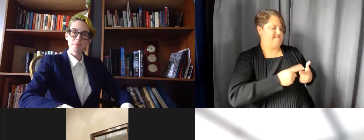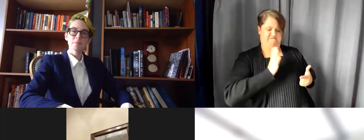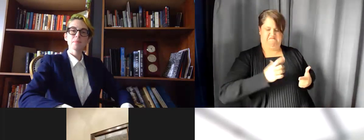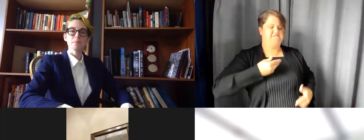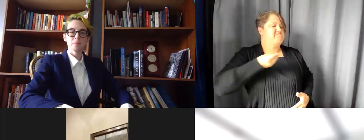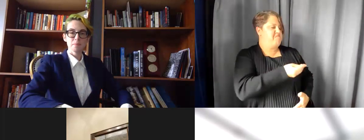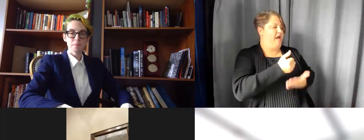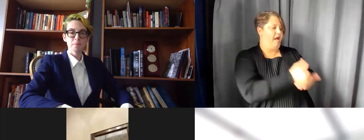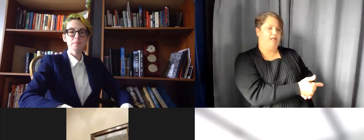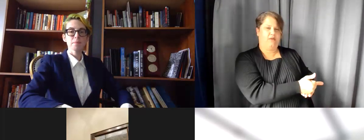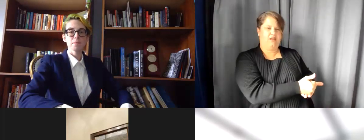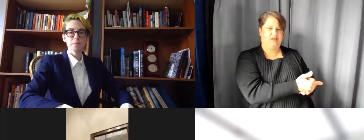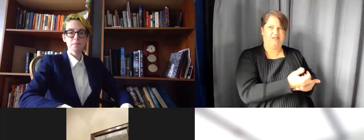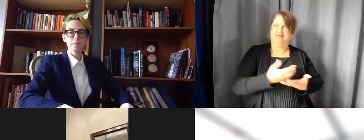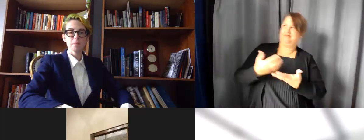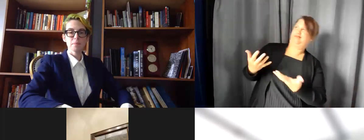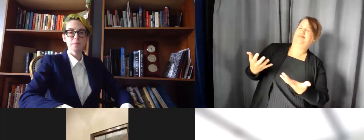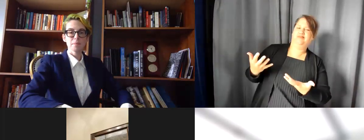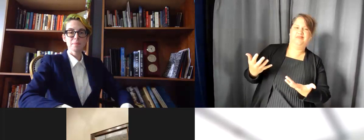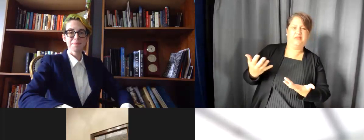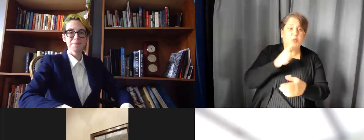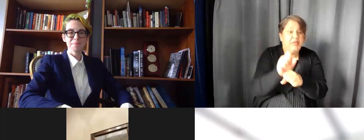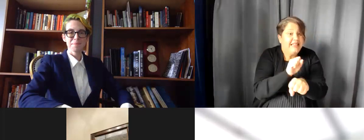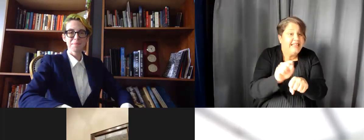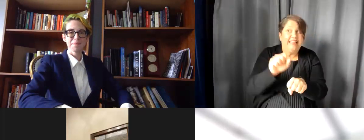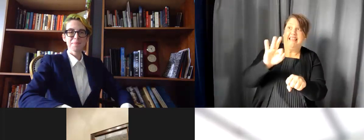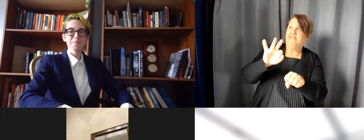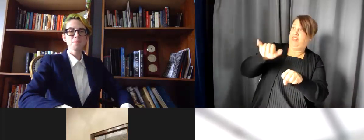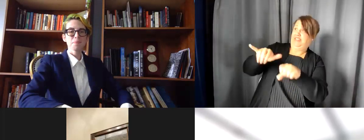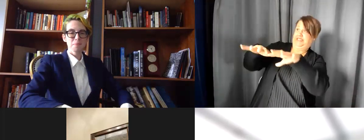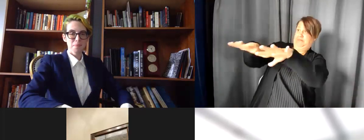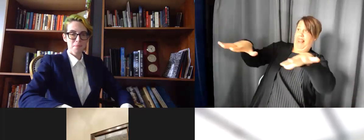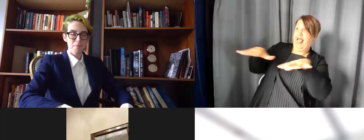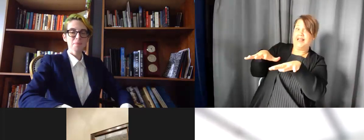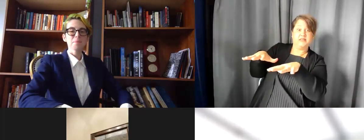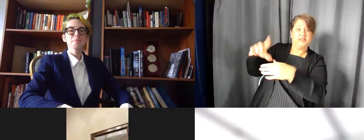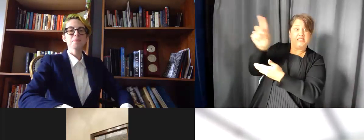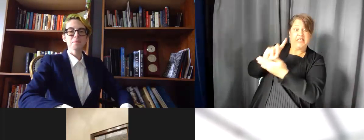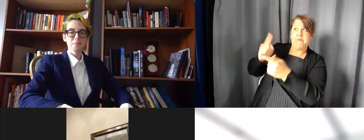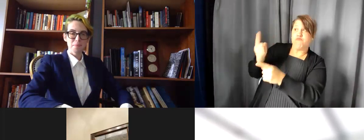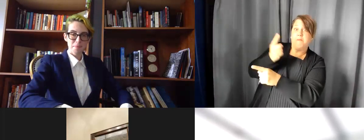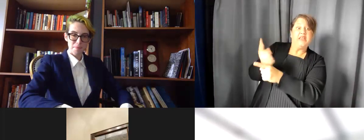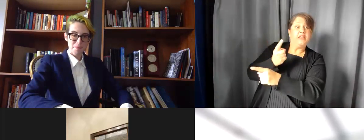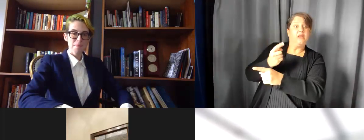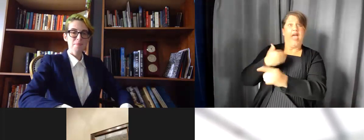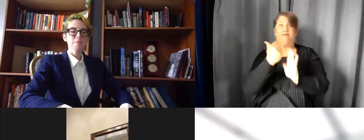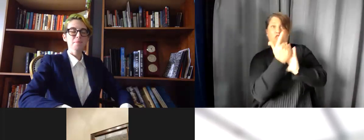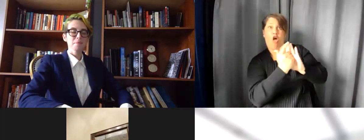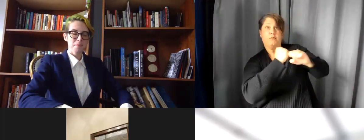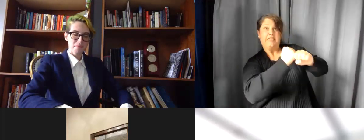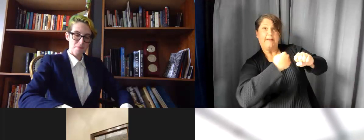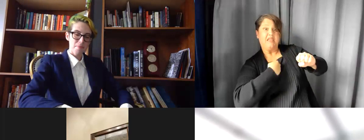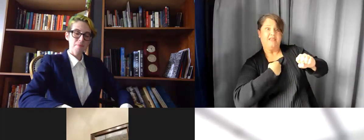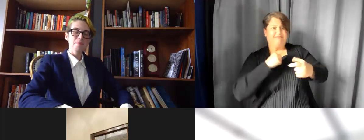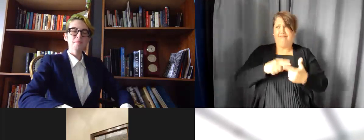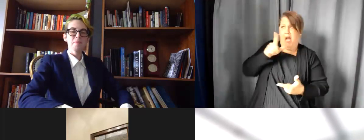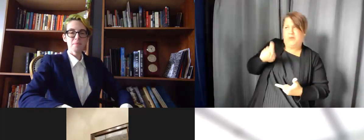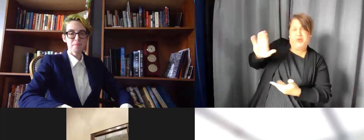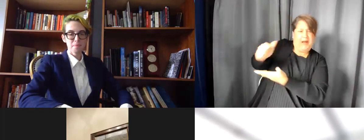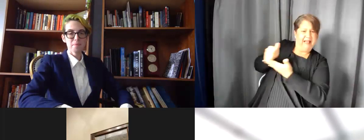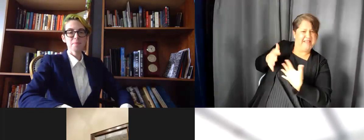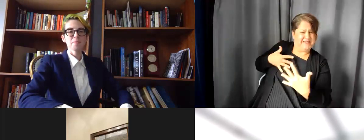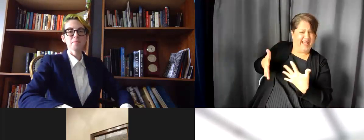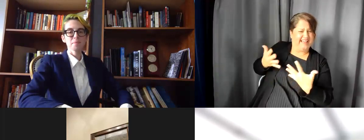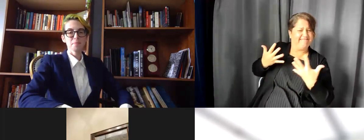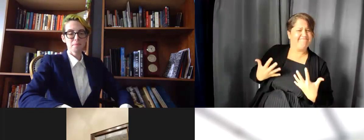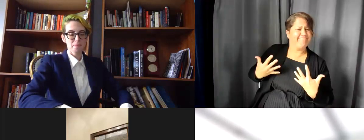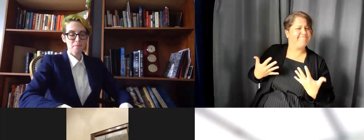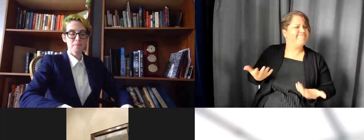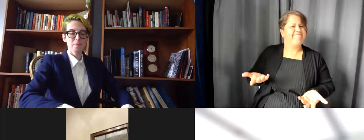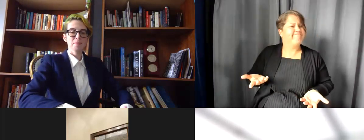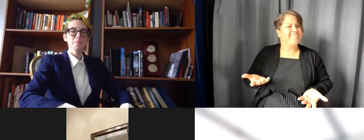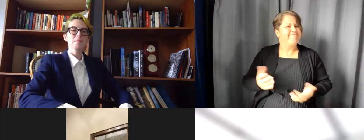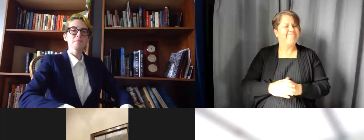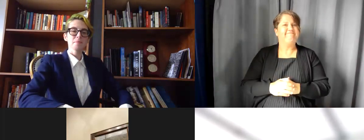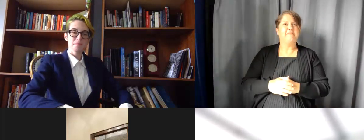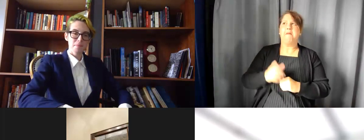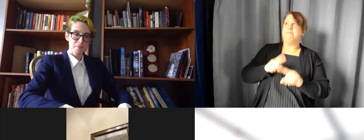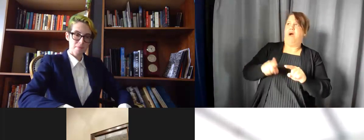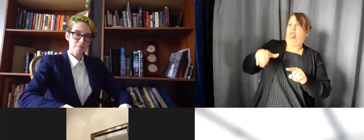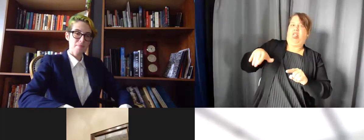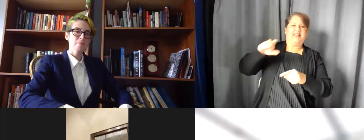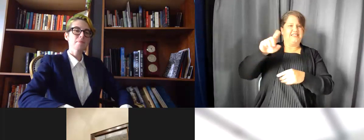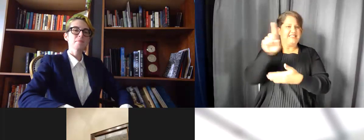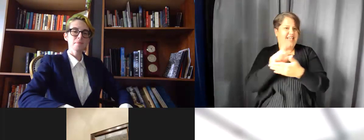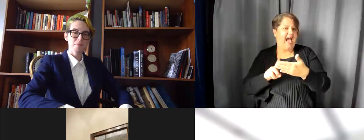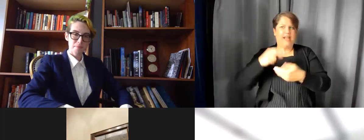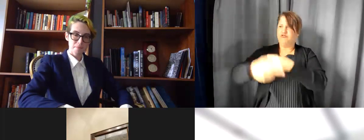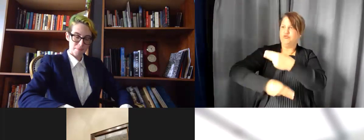Jordan Radford: what you wouldn't need to help me. Yes. there were certain protections and legislation, and built in inclusivity and universal design, whatever you want to call it.